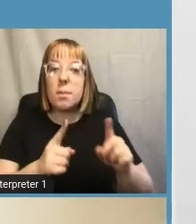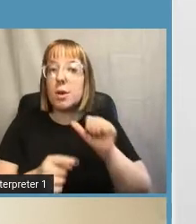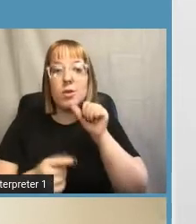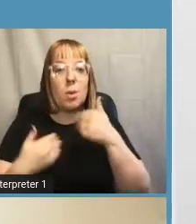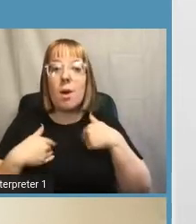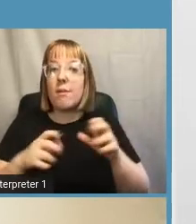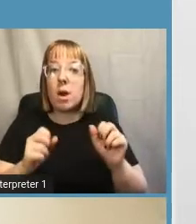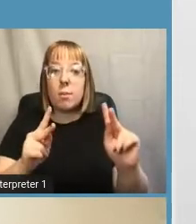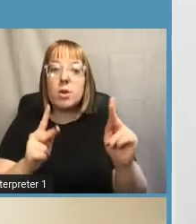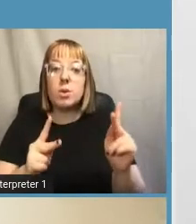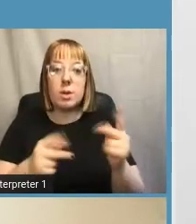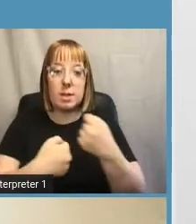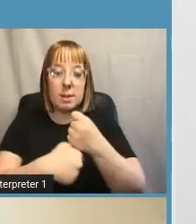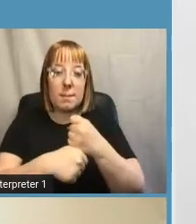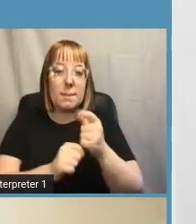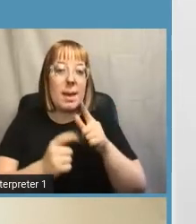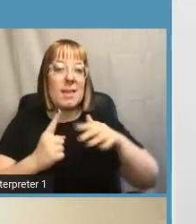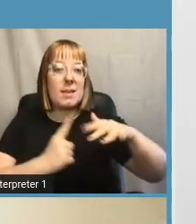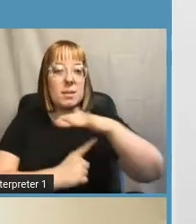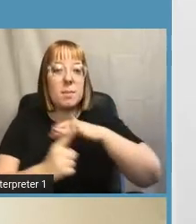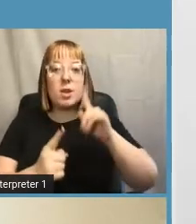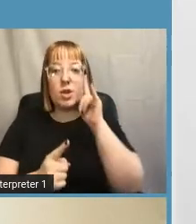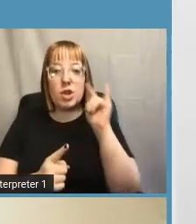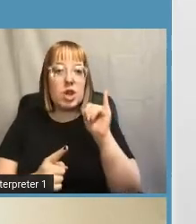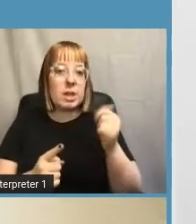make it the space look anything other than what the template has